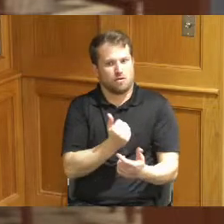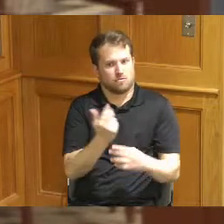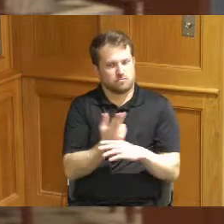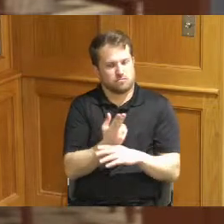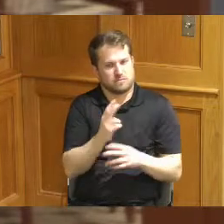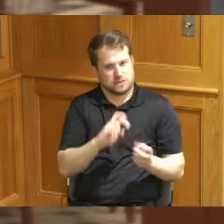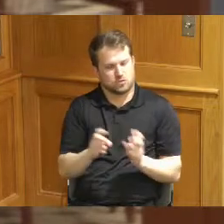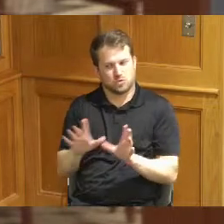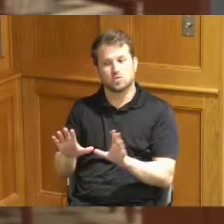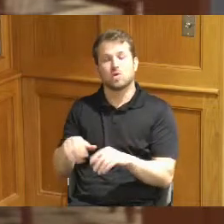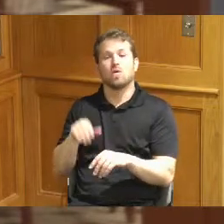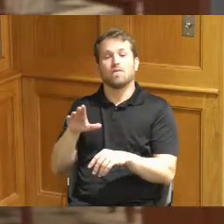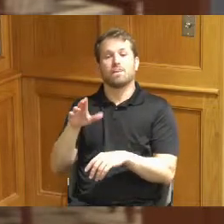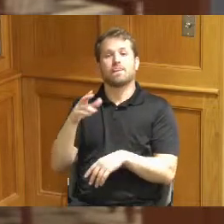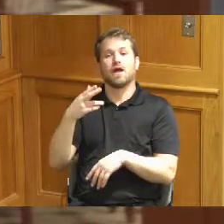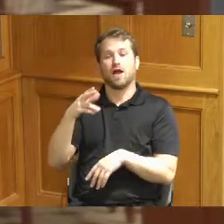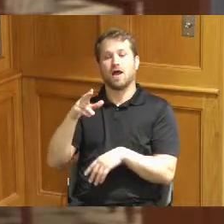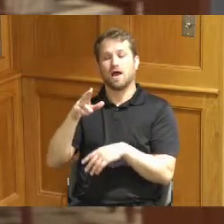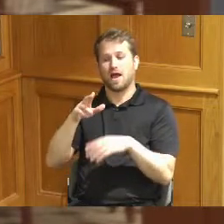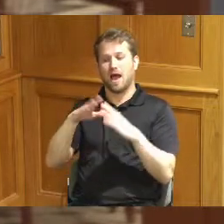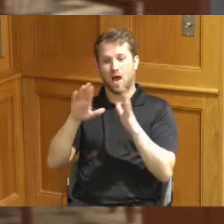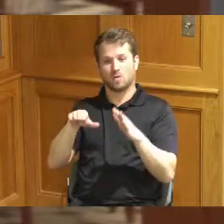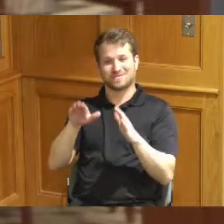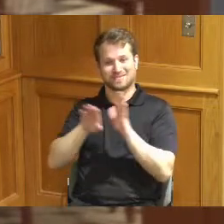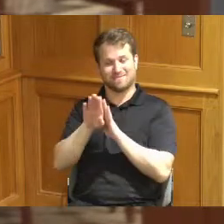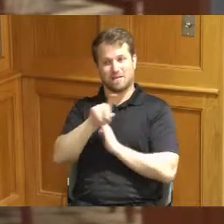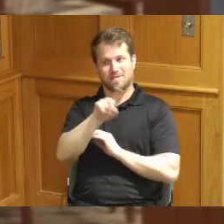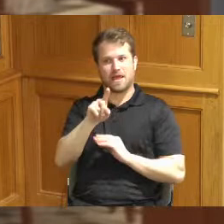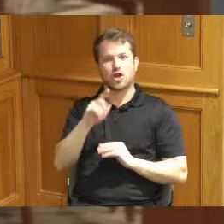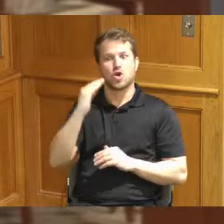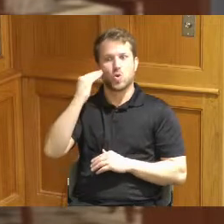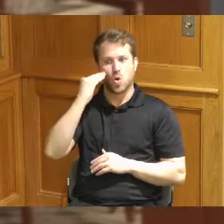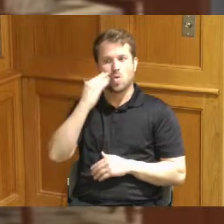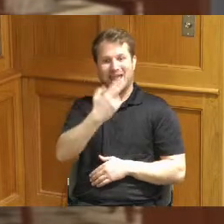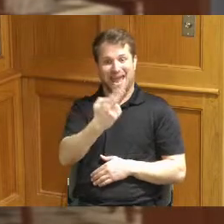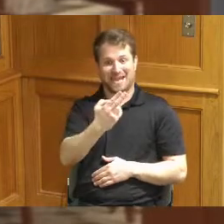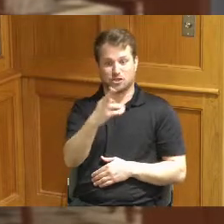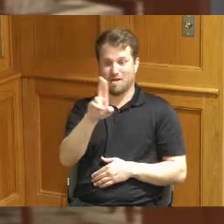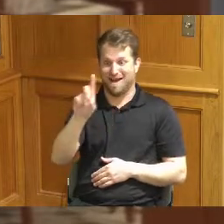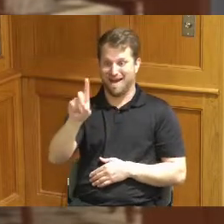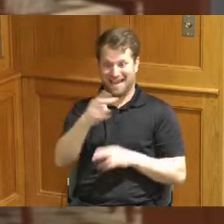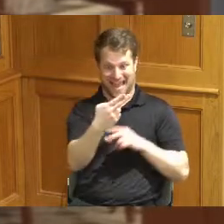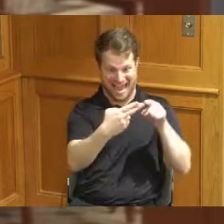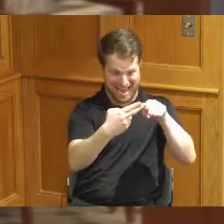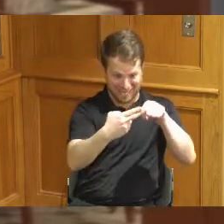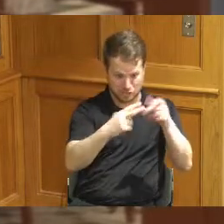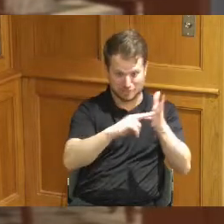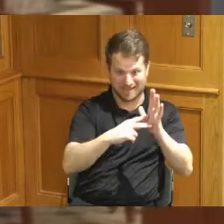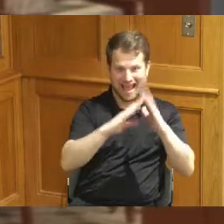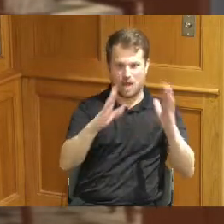funder of these programs is very conscious of what the H and HUD stands for they only pay for housing